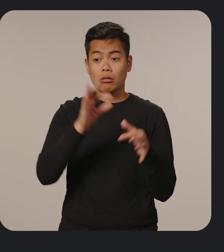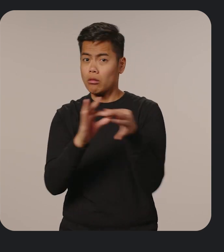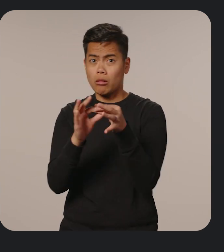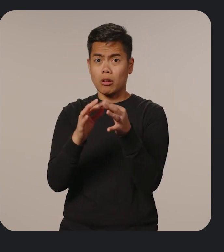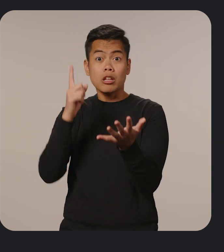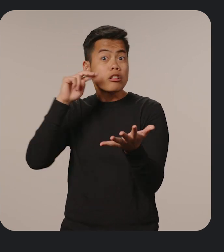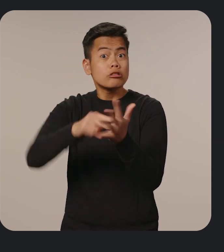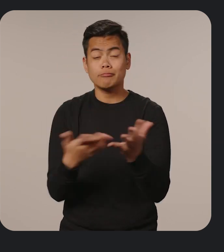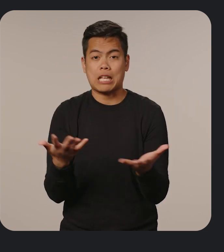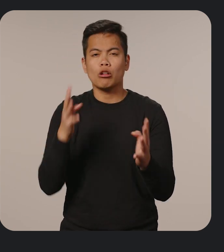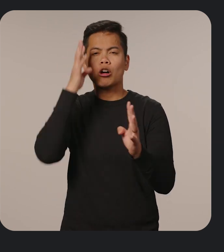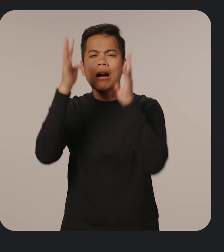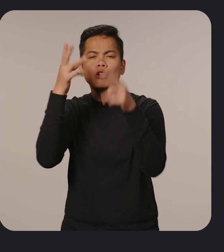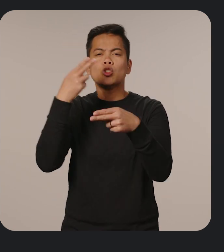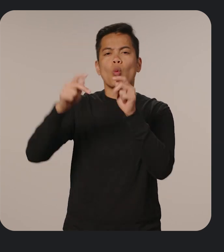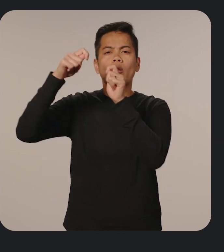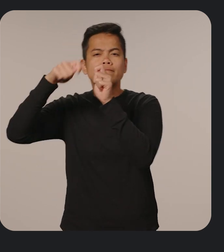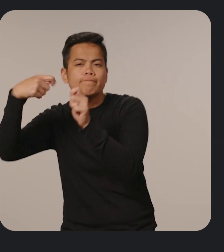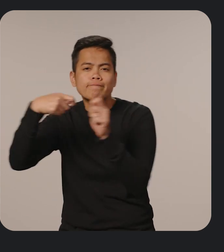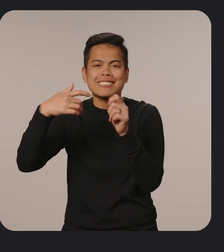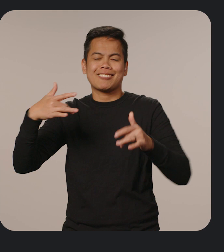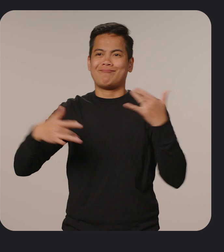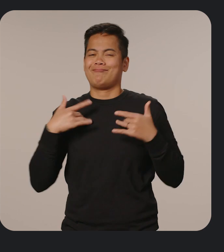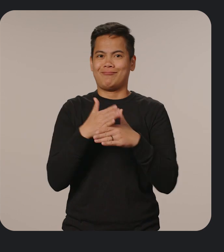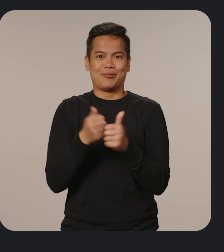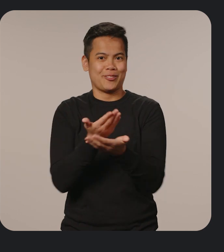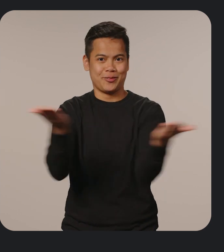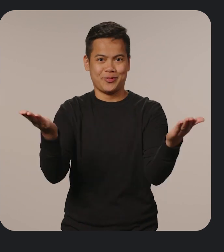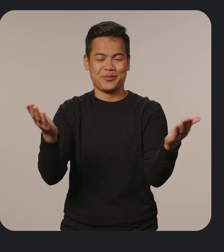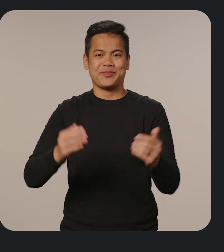Designers often say form follows function. It's so obvious.